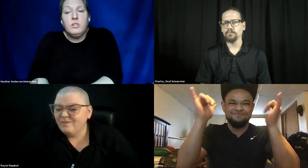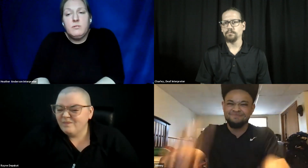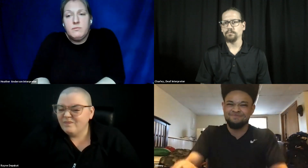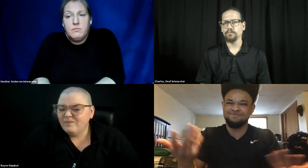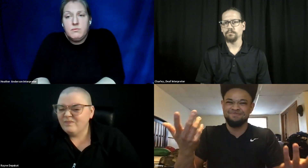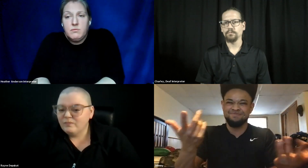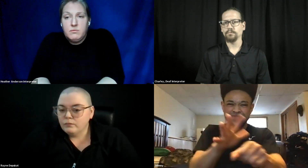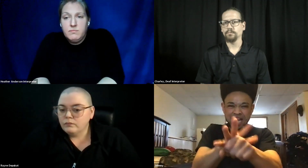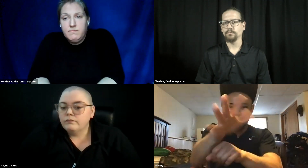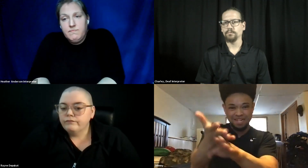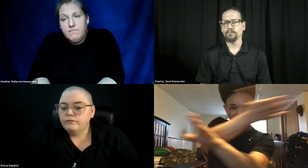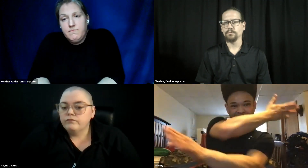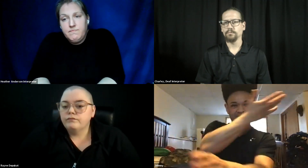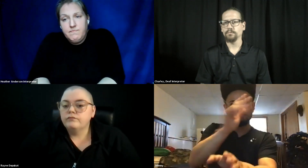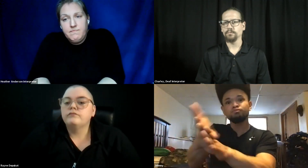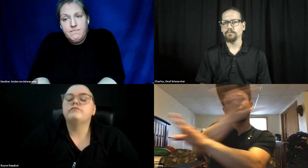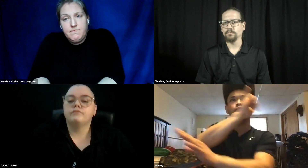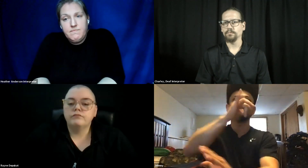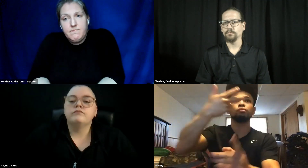What's your solution.